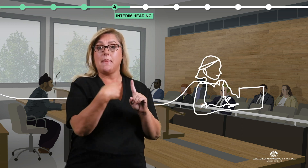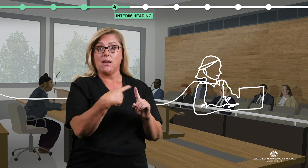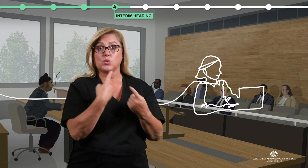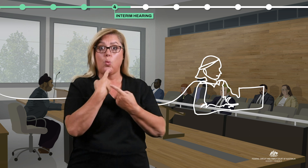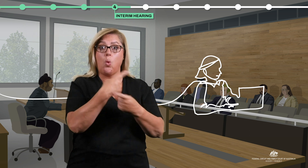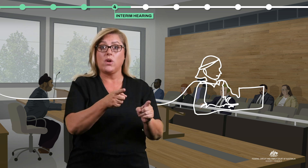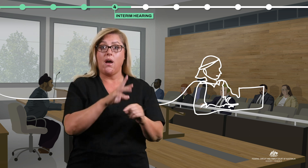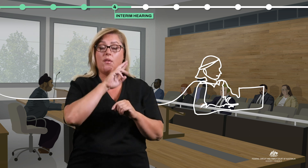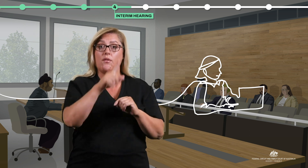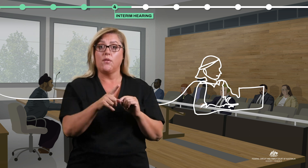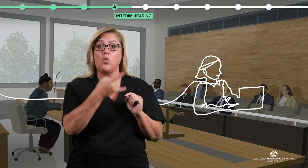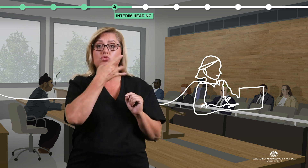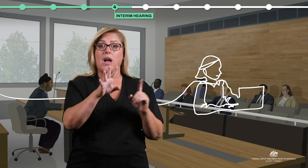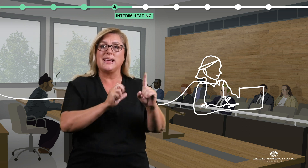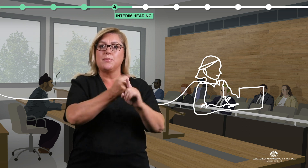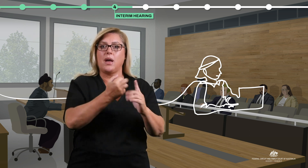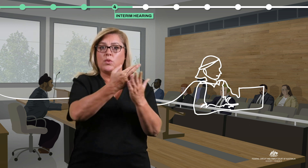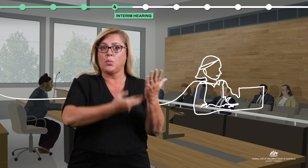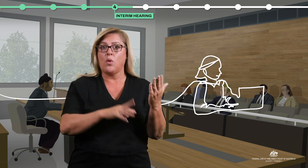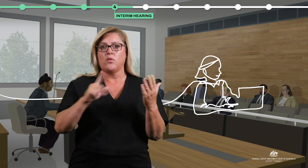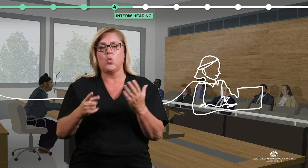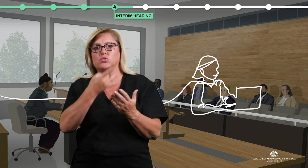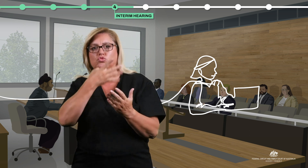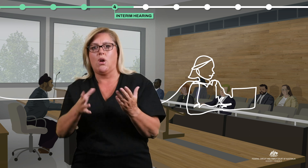to be prepared by a Child Expert.